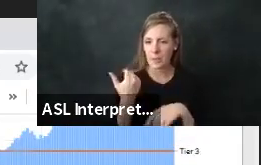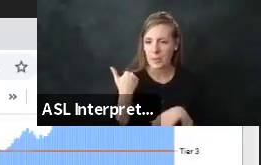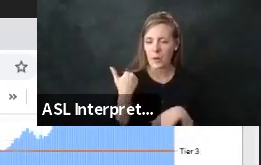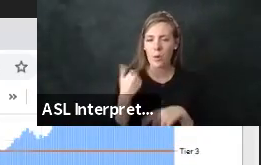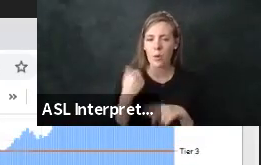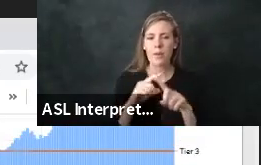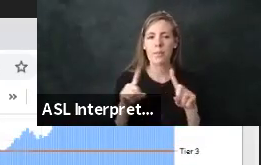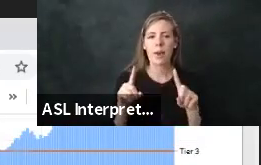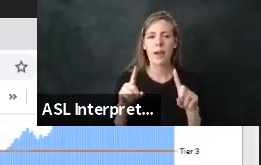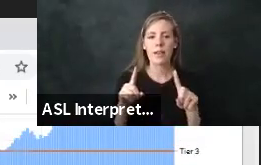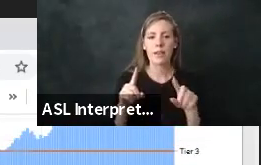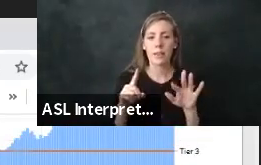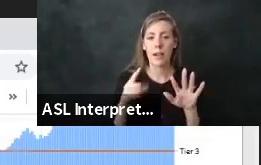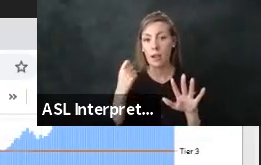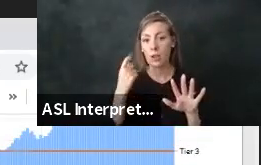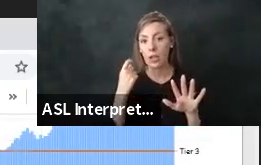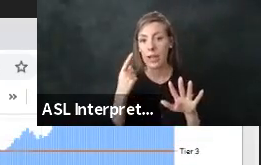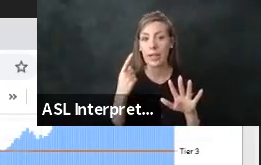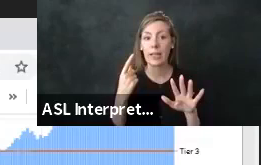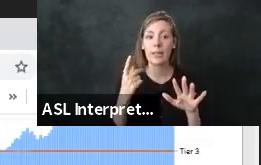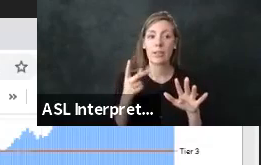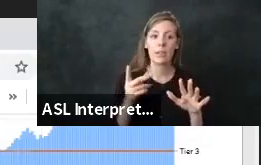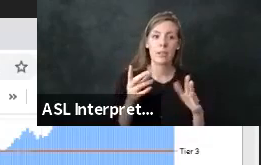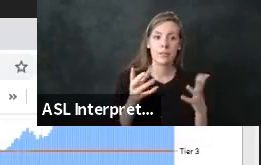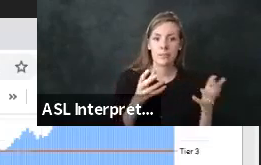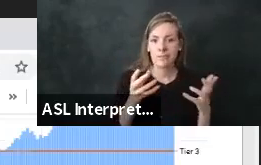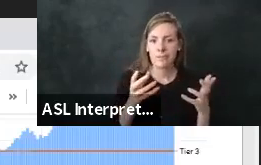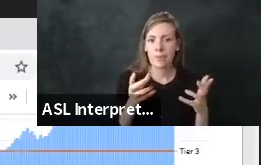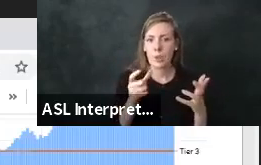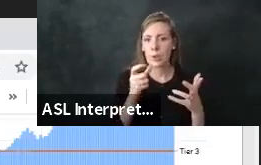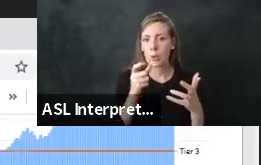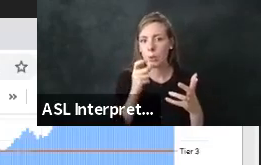So understanding what Positivity is looking like in the lowest quartile of